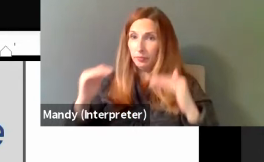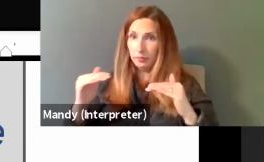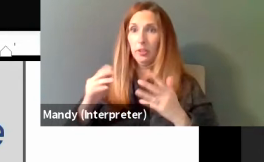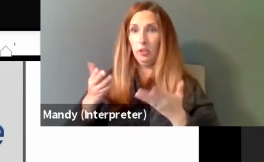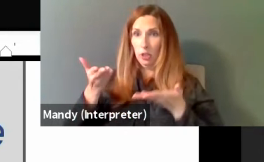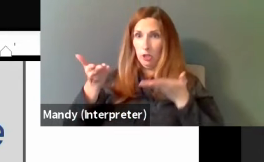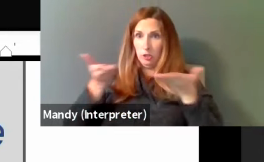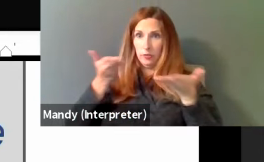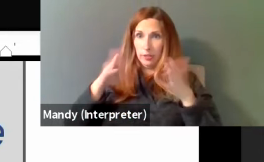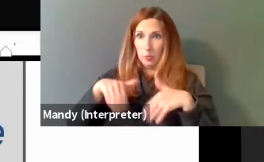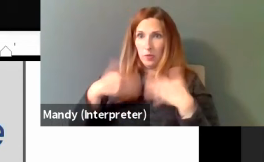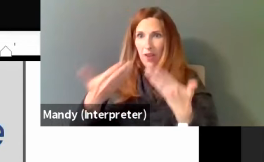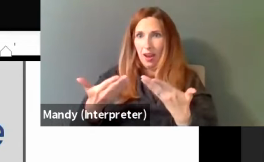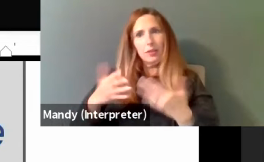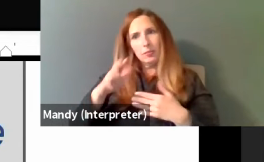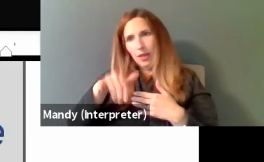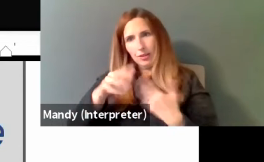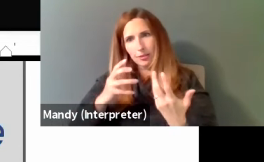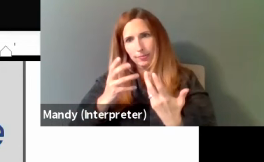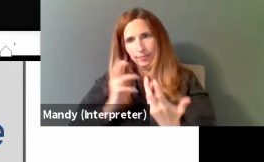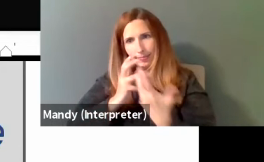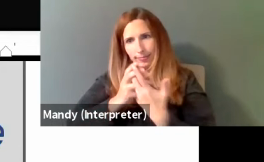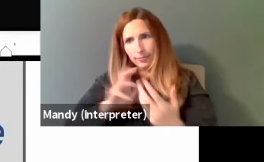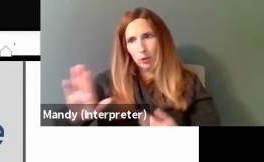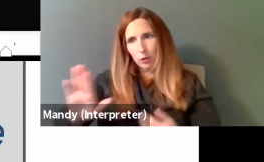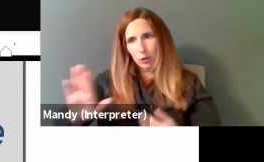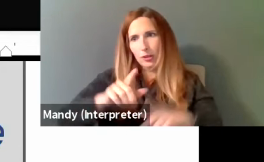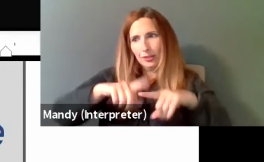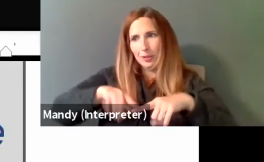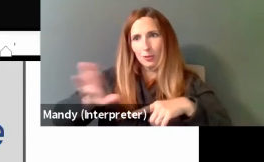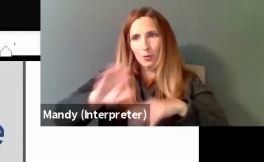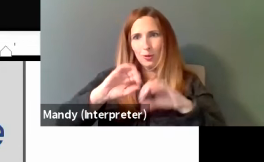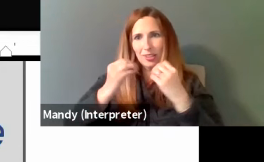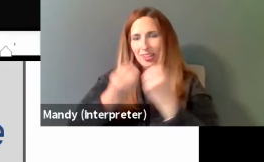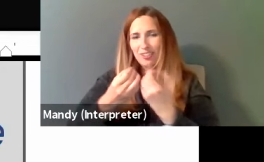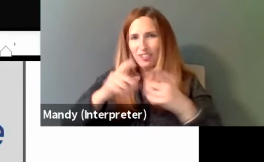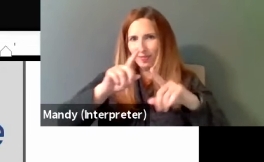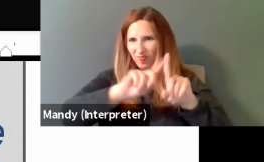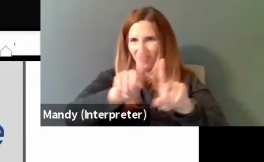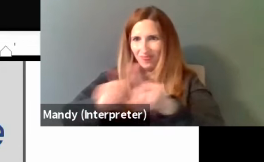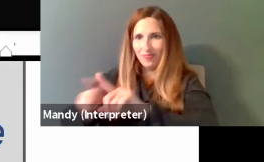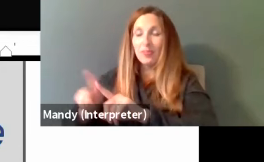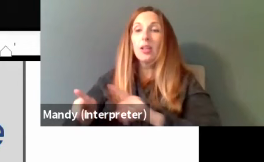And it's going to be different for every organization. Exodus as I mentioned